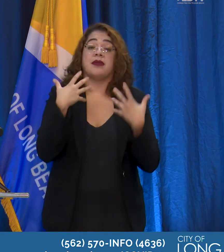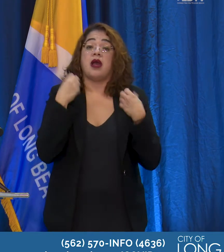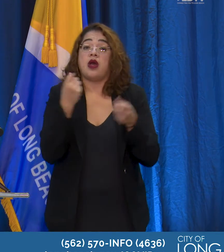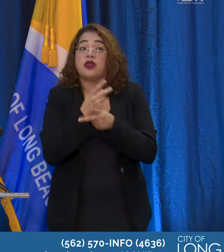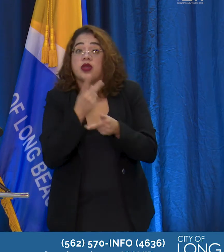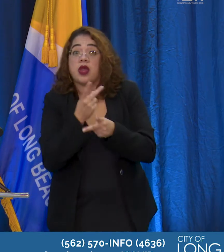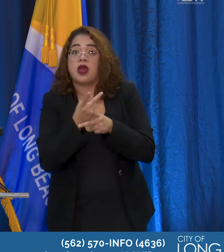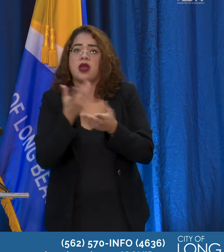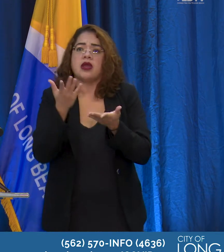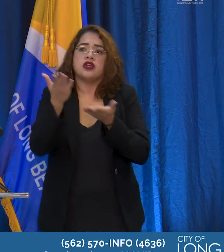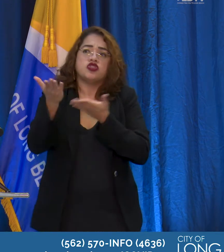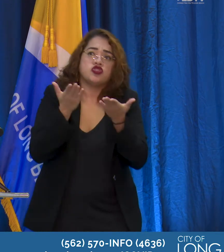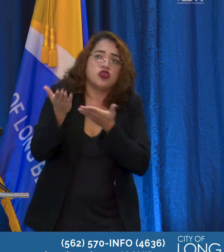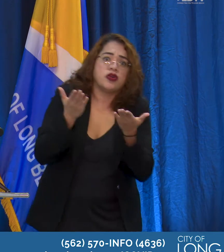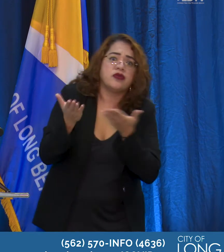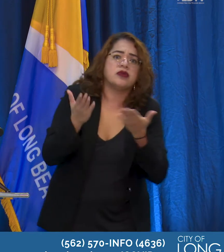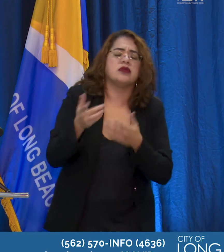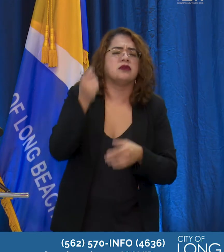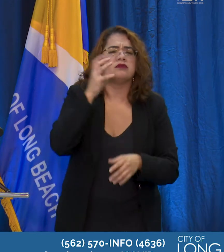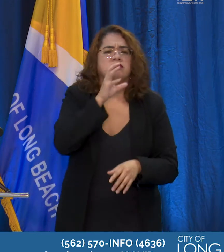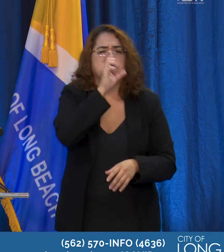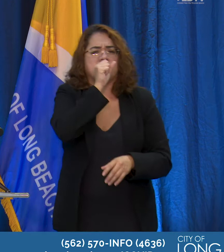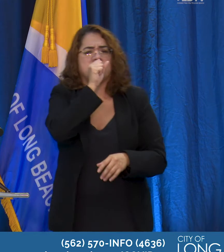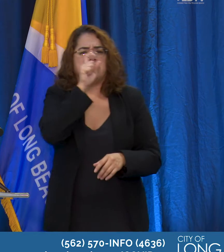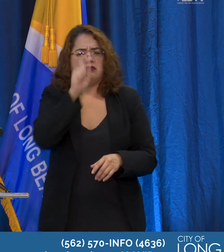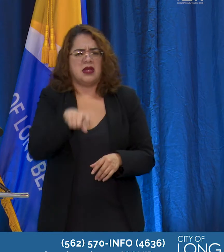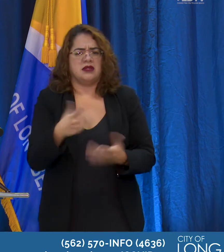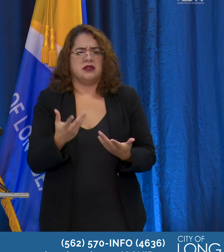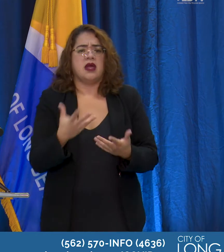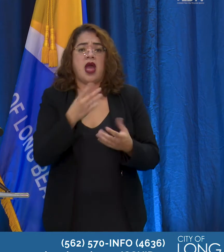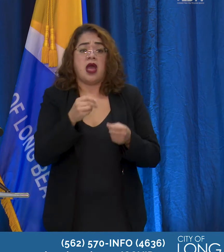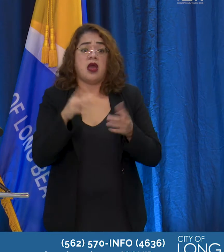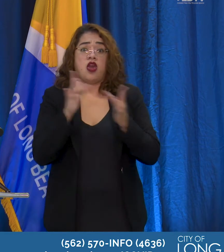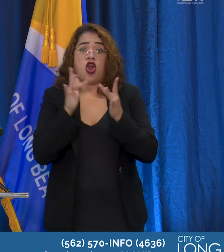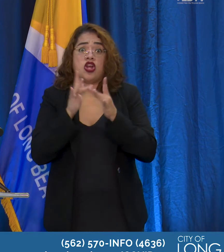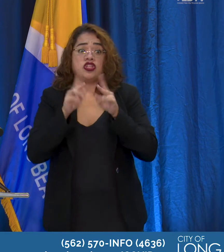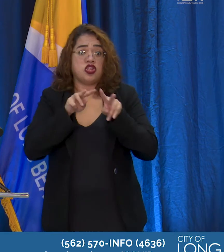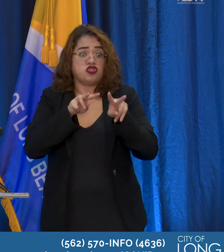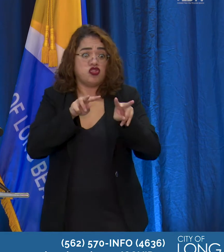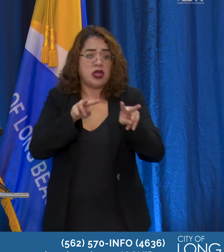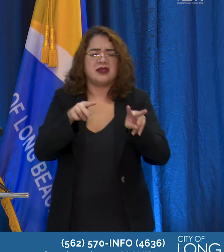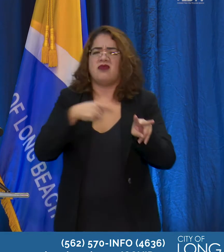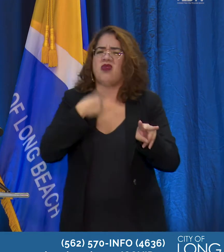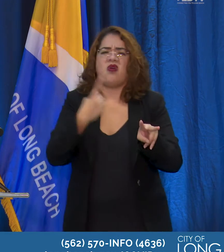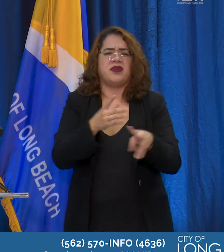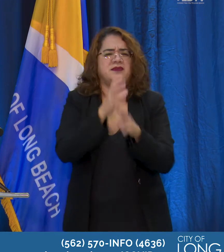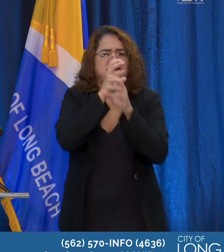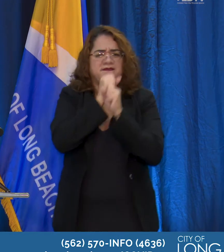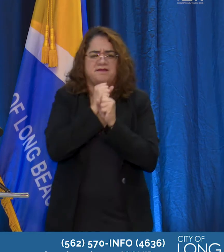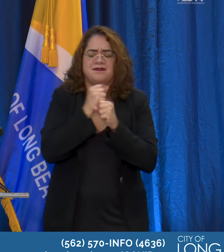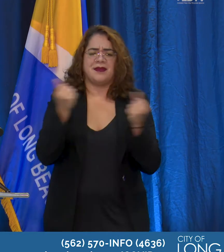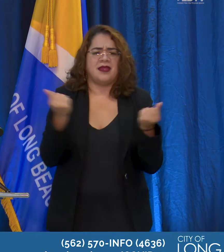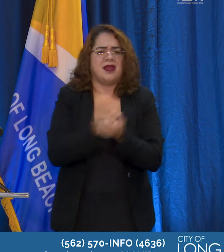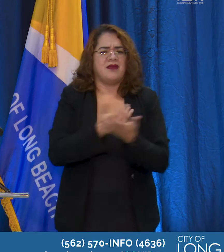contact tracing investigation. It's important that we correct negative language that we can, that can cause stigma